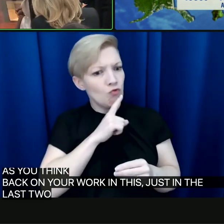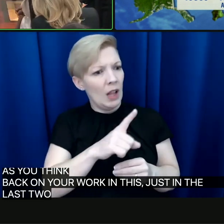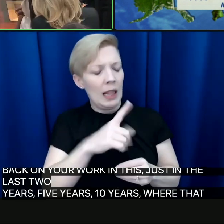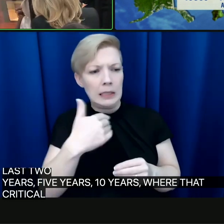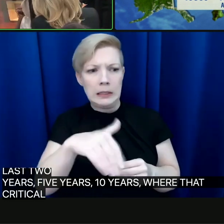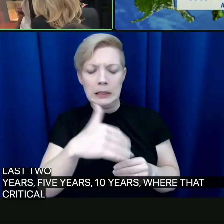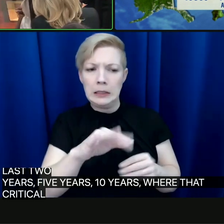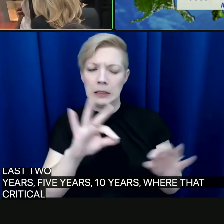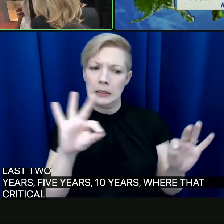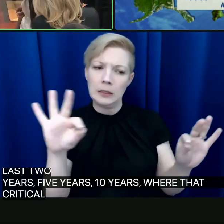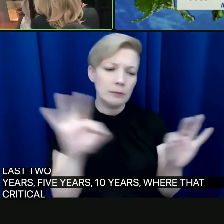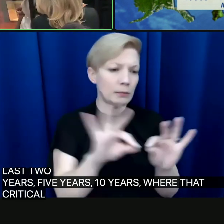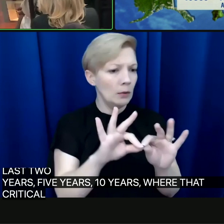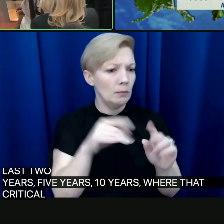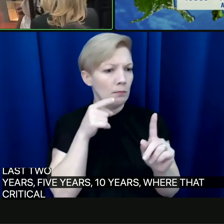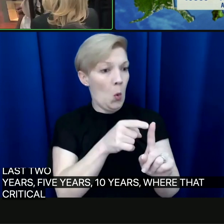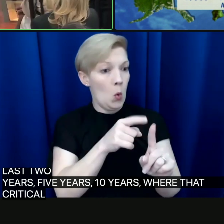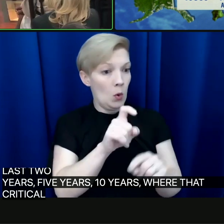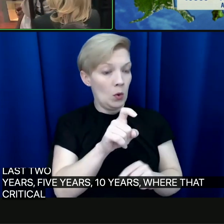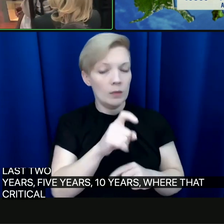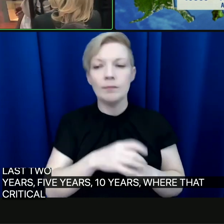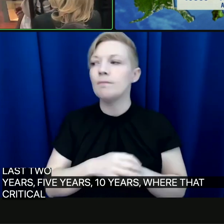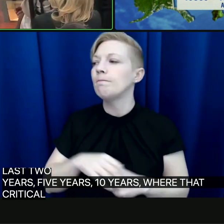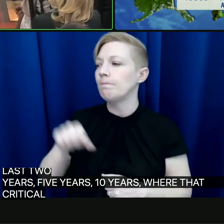Mr. Roker: Yes, absolutely. I think A,